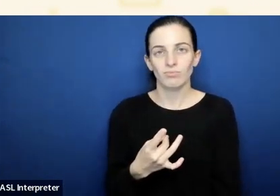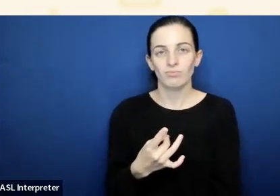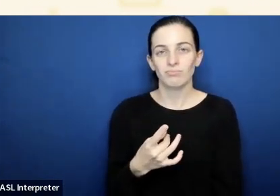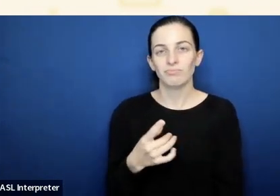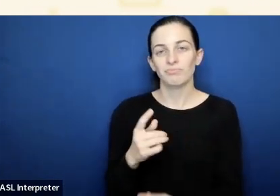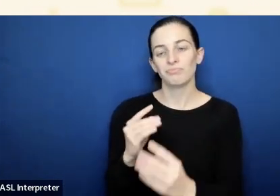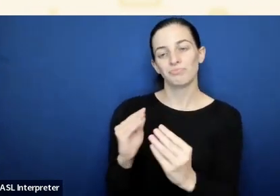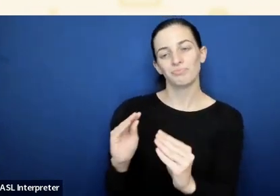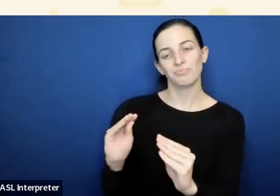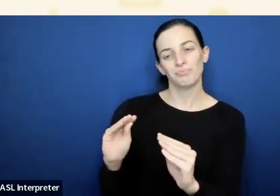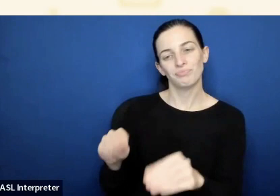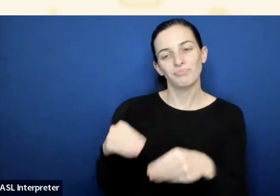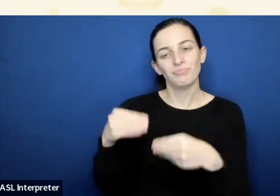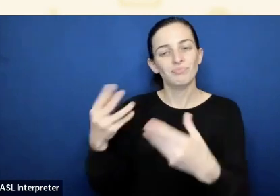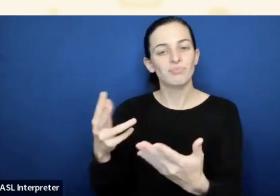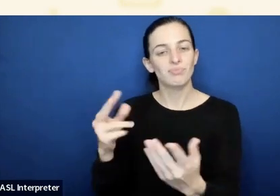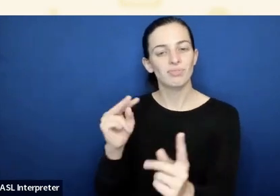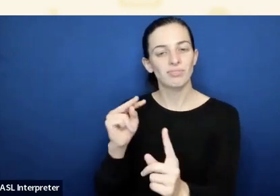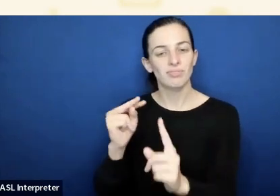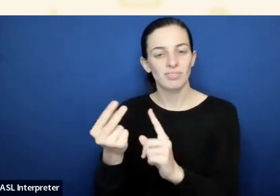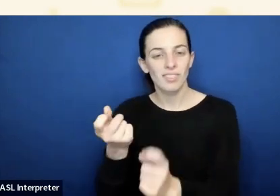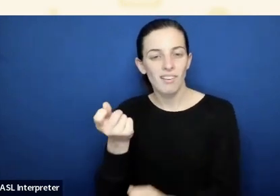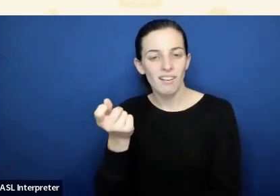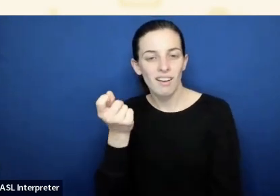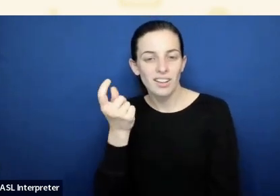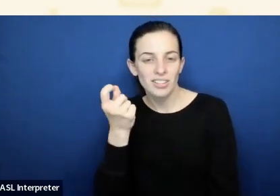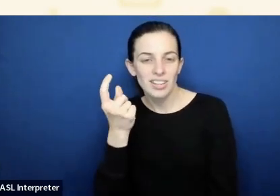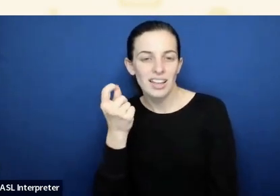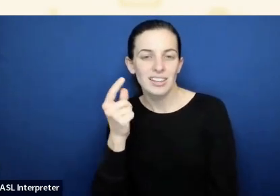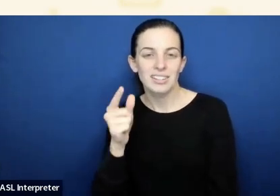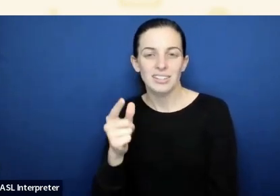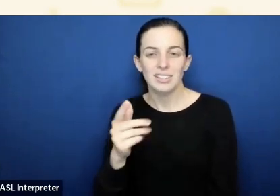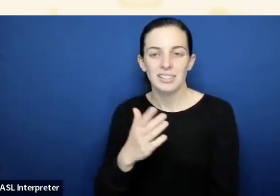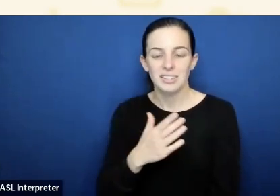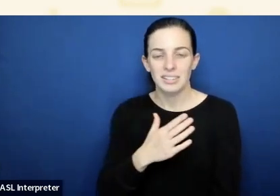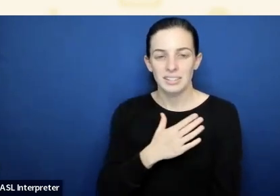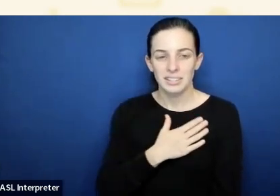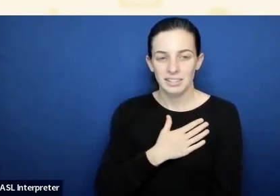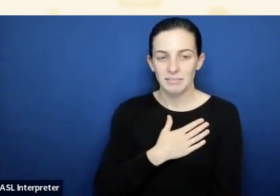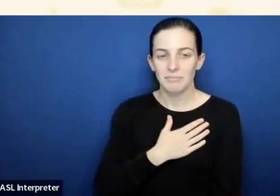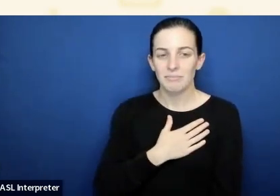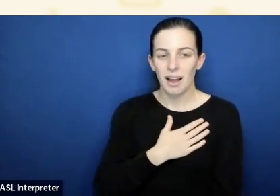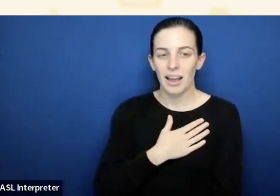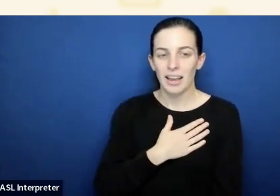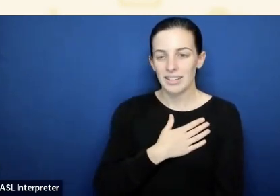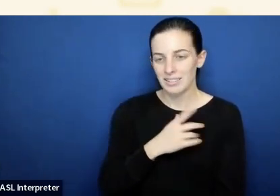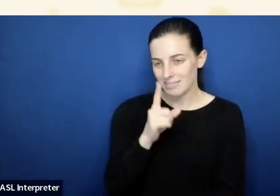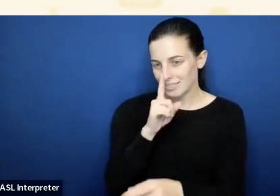on how this shaped my perspective and my dedication to WordPress and accessibility.